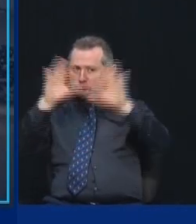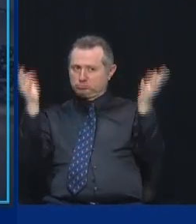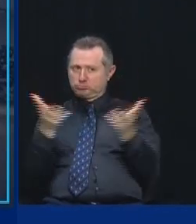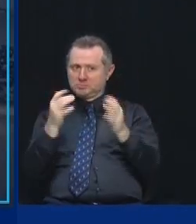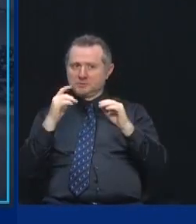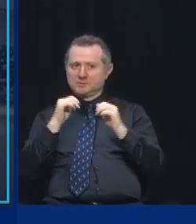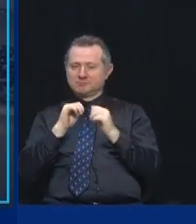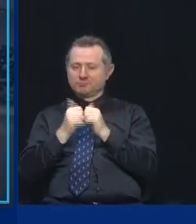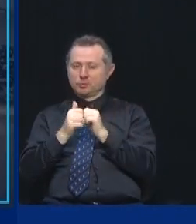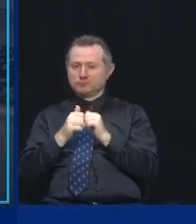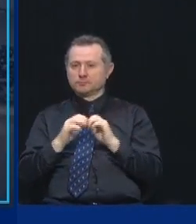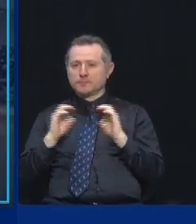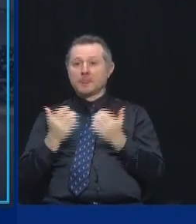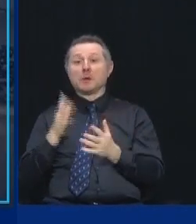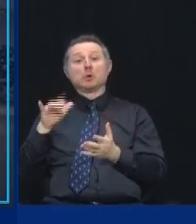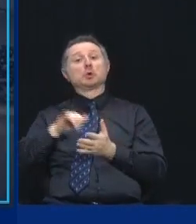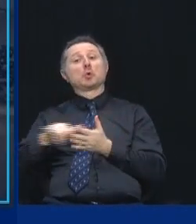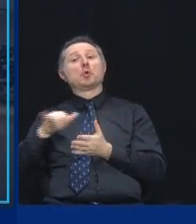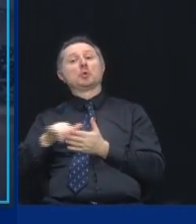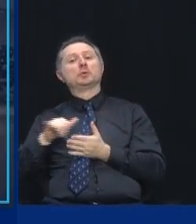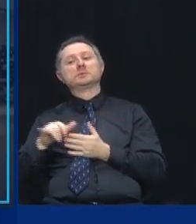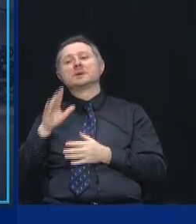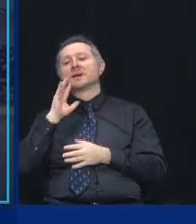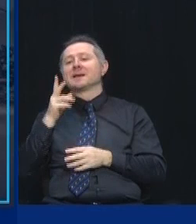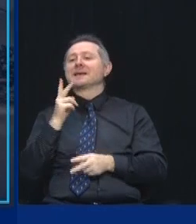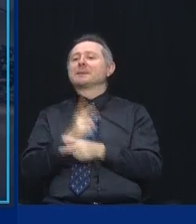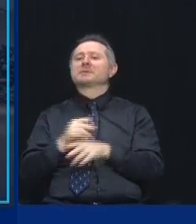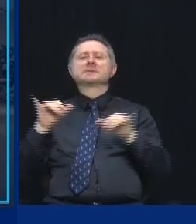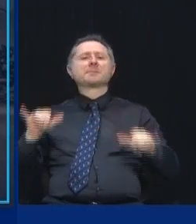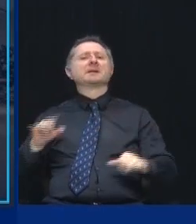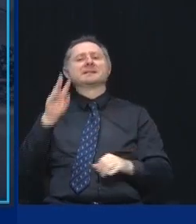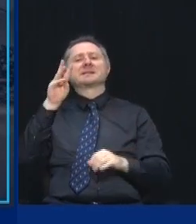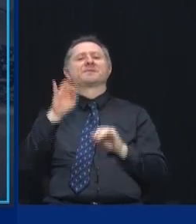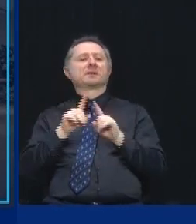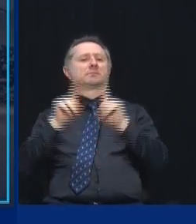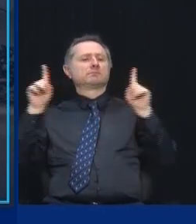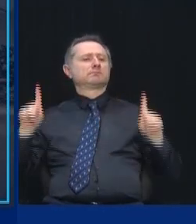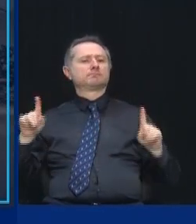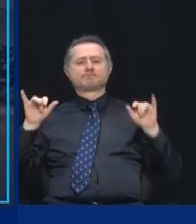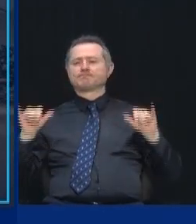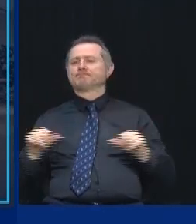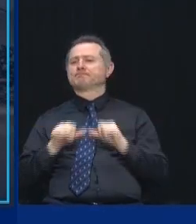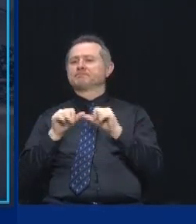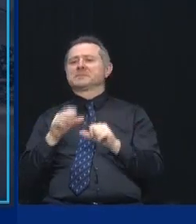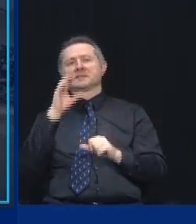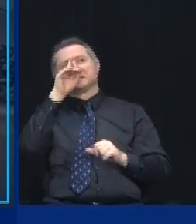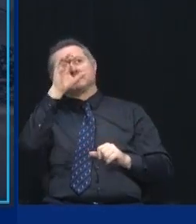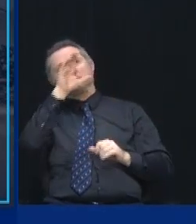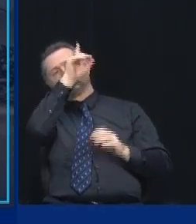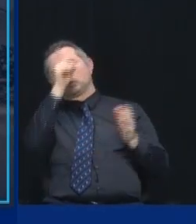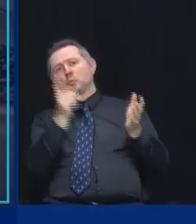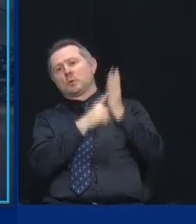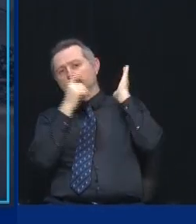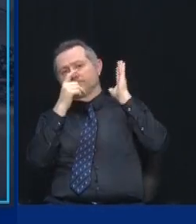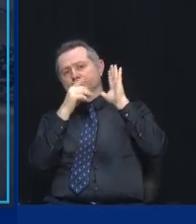WE'RE WORKING THROUGH THAT NOW. FOR NOW, THE STADIUMS ARE 33%.